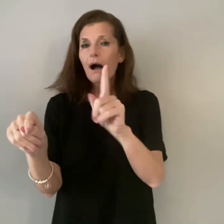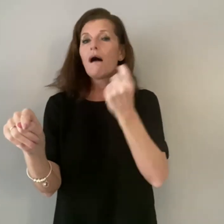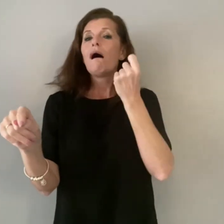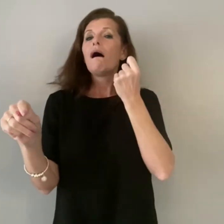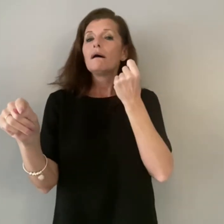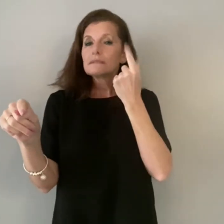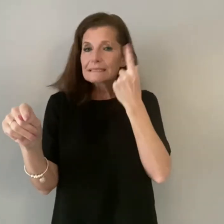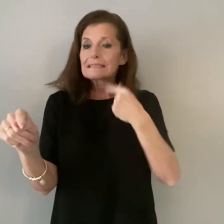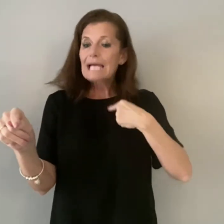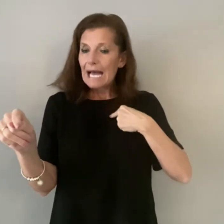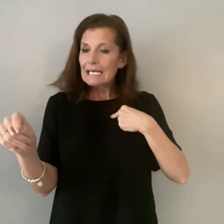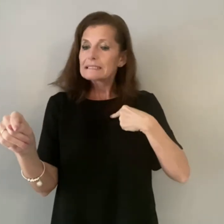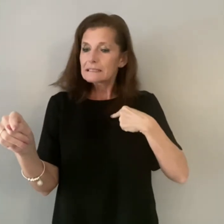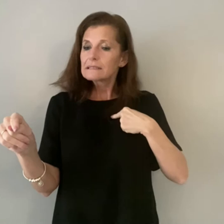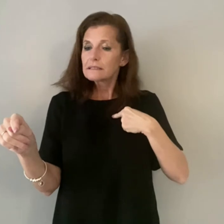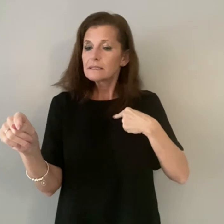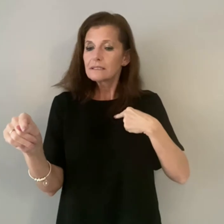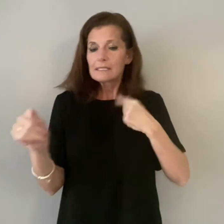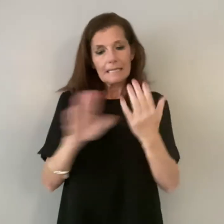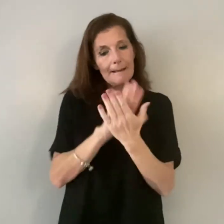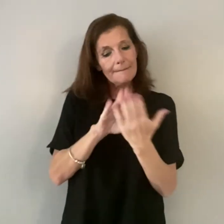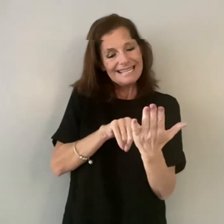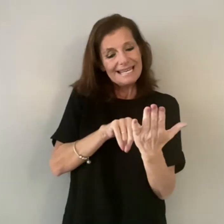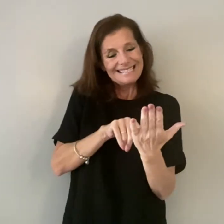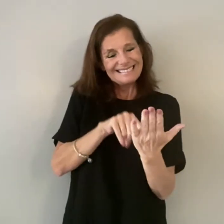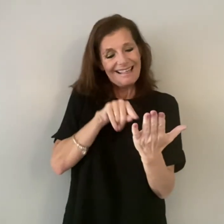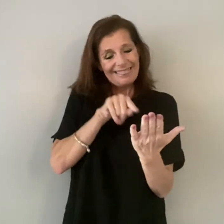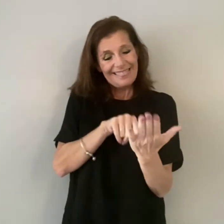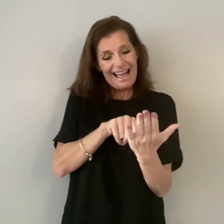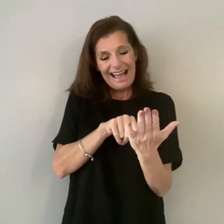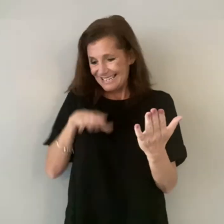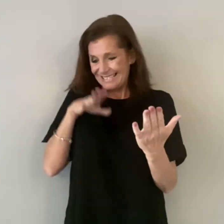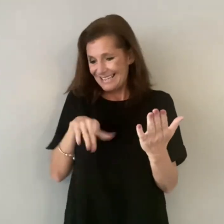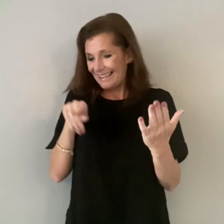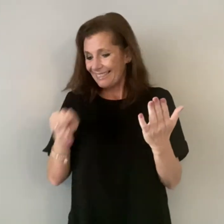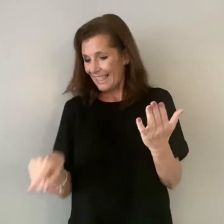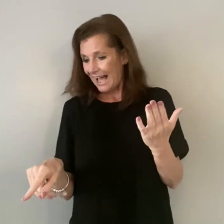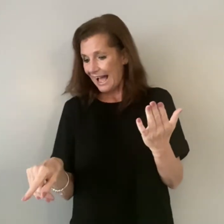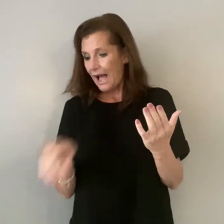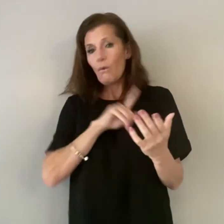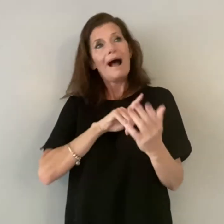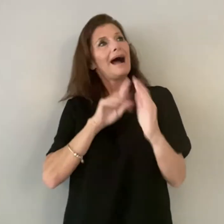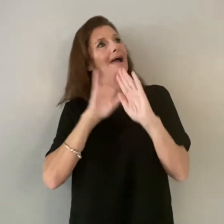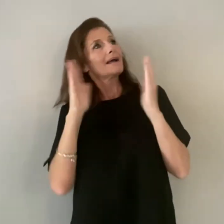But I understand that the risk is proportional to the fact that in fact that programming is needed because the world